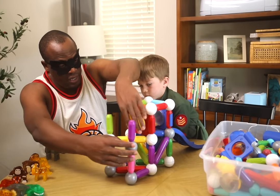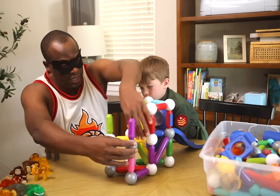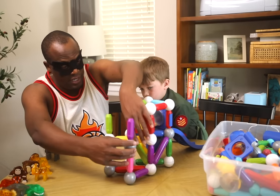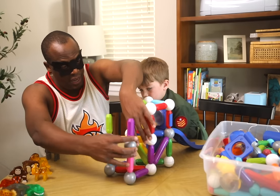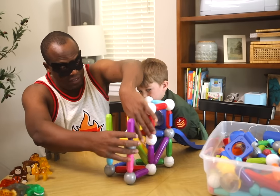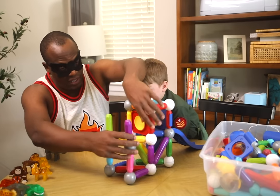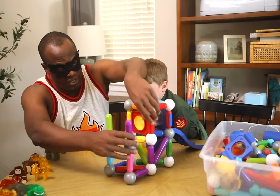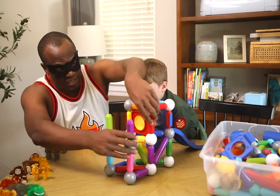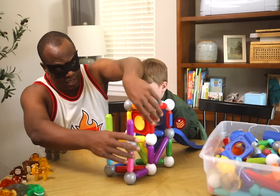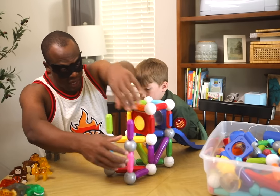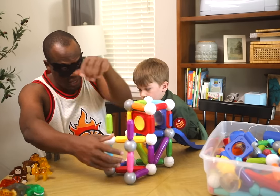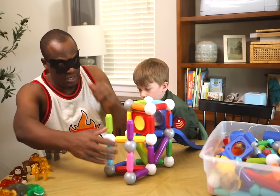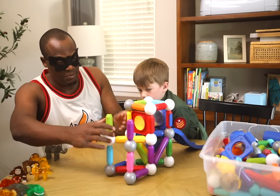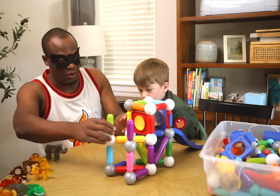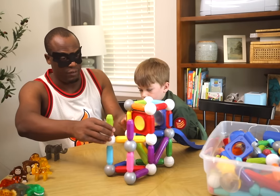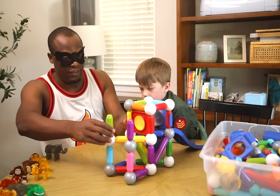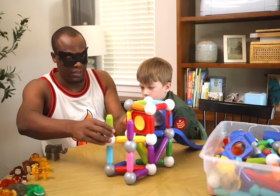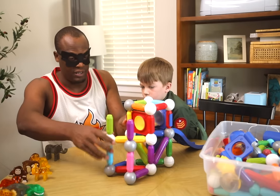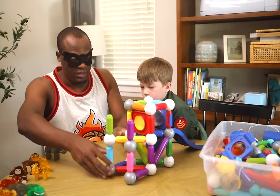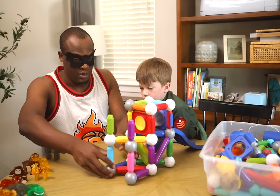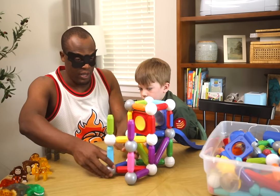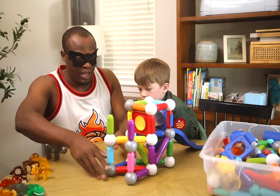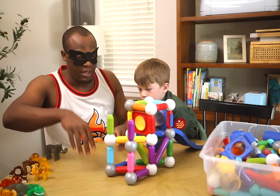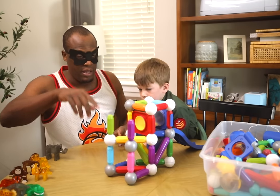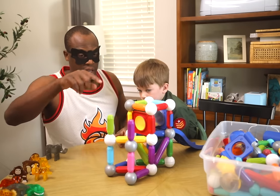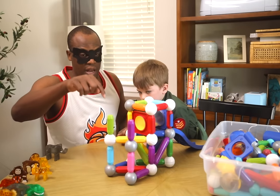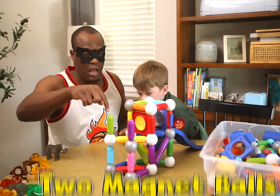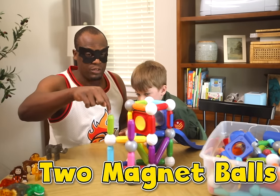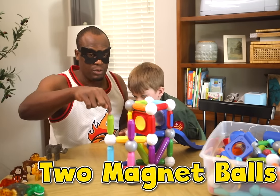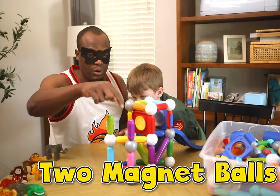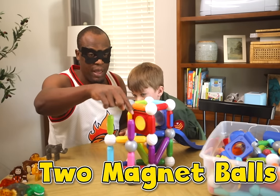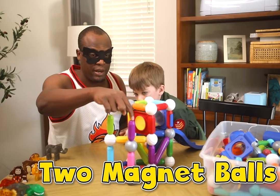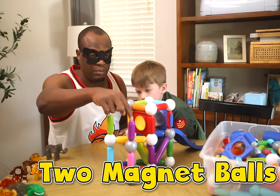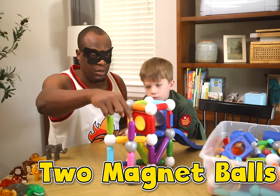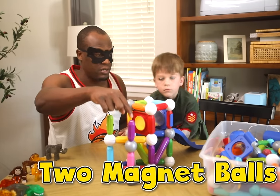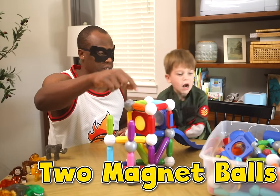Cause that saves us. Yes, perfect. Okay, and now two more magnet balls.